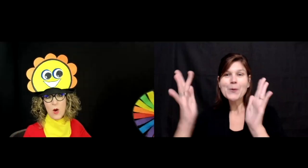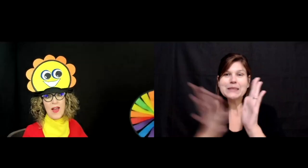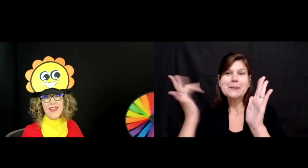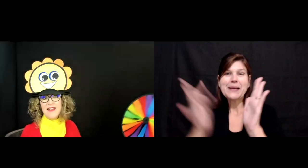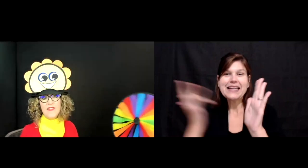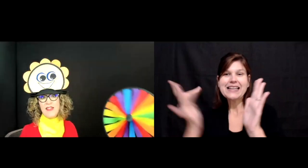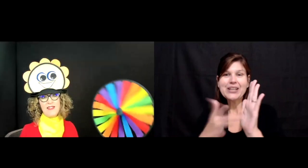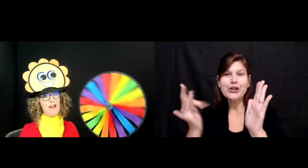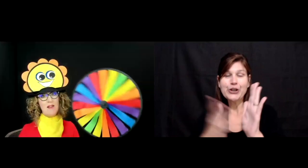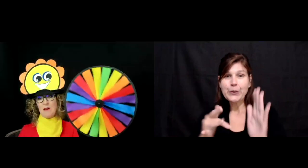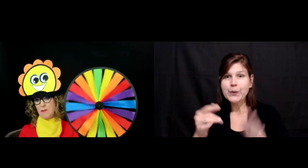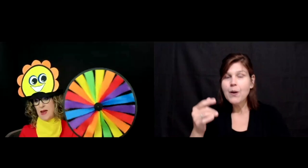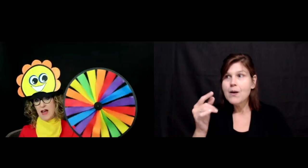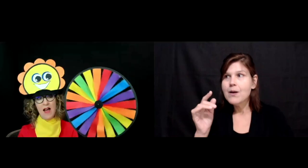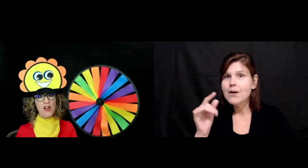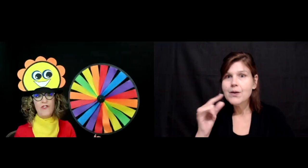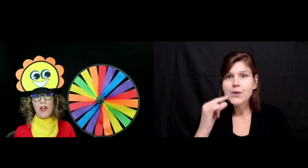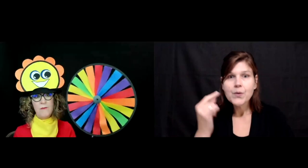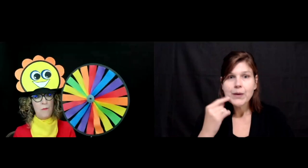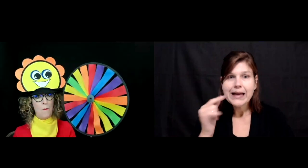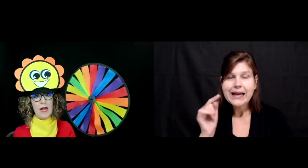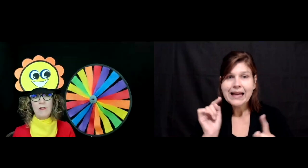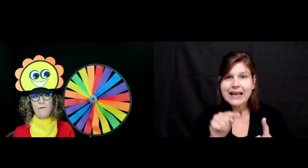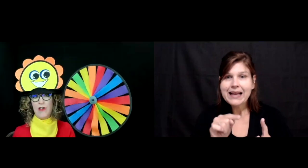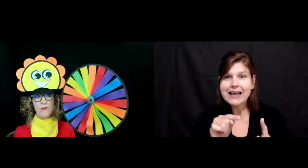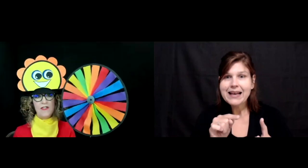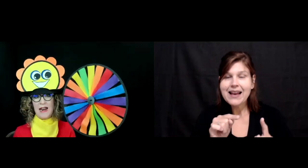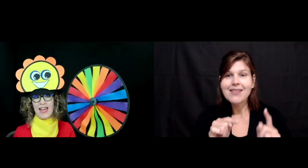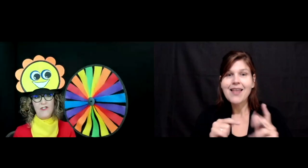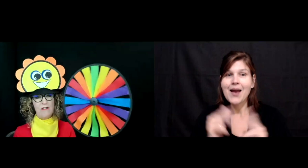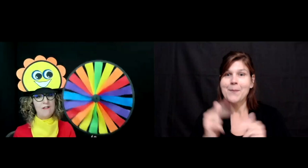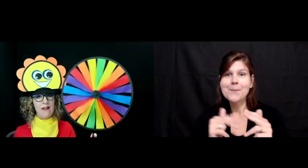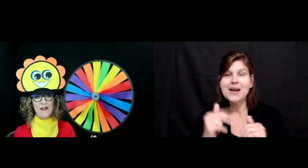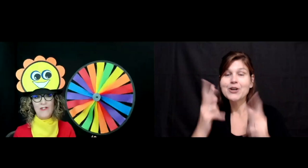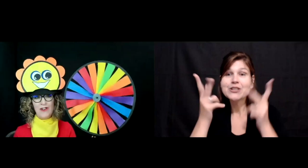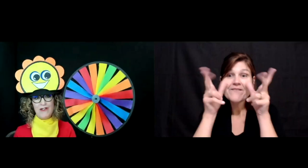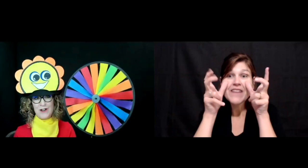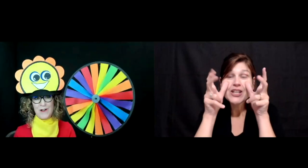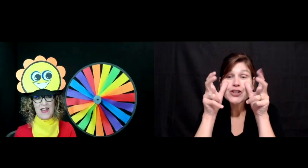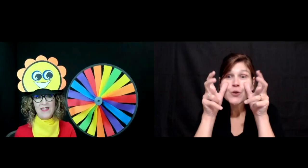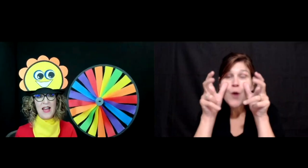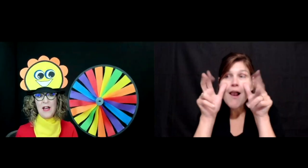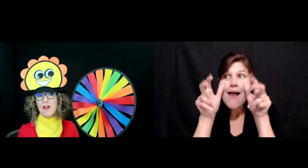"Gwyn, this rainbow spinner just builds visual stimulation." So many children love this.